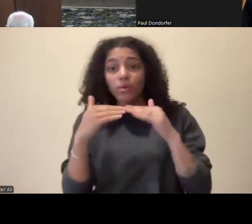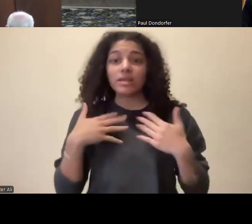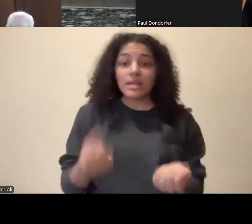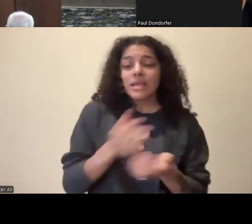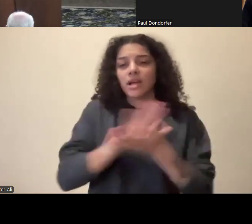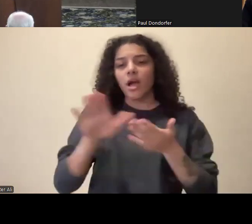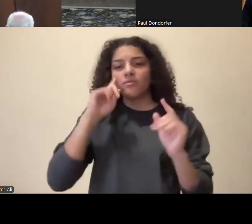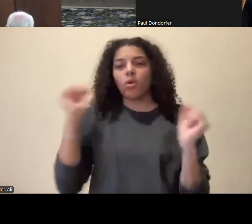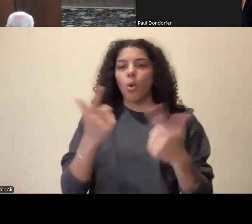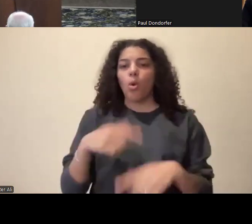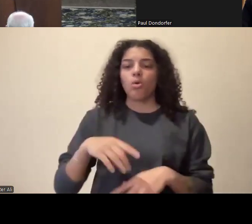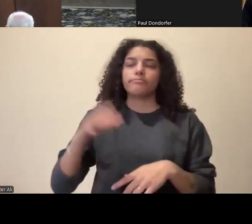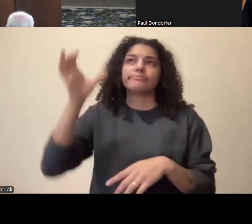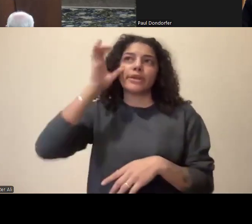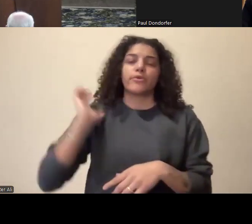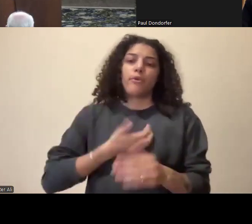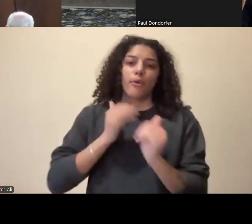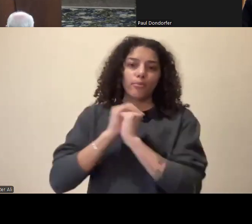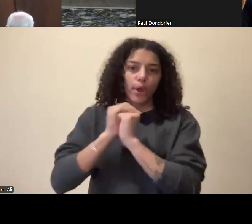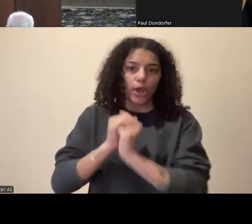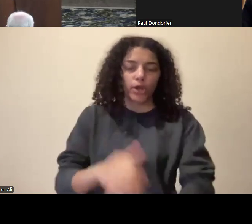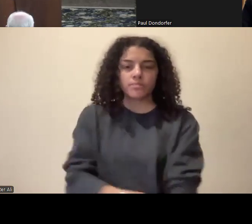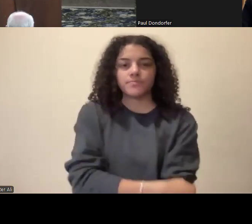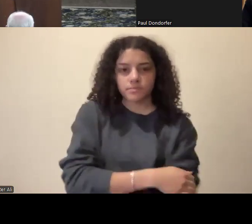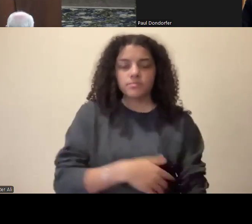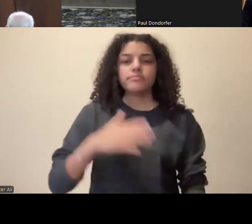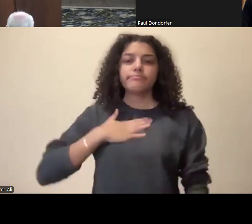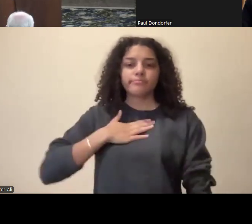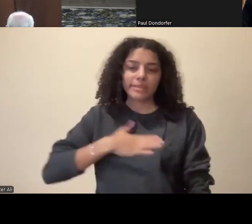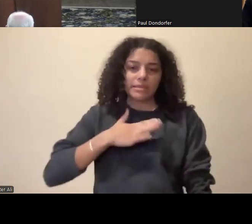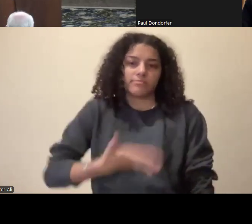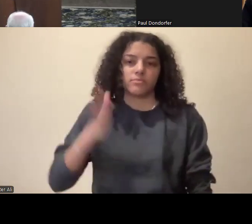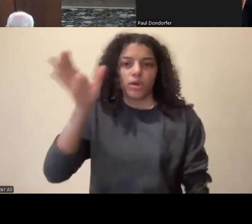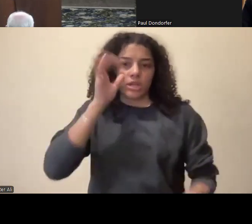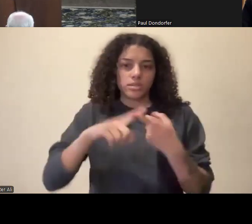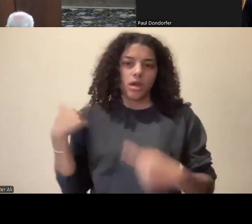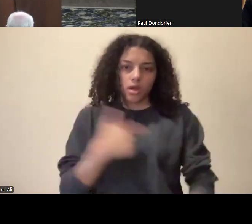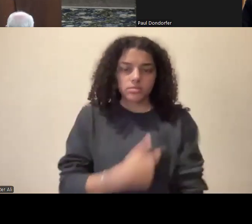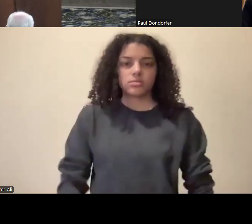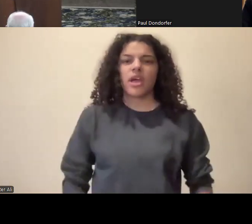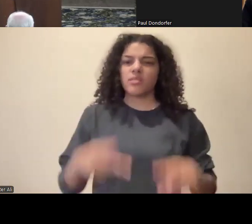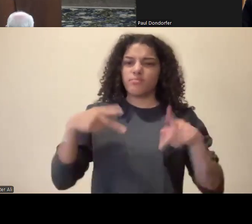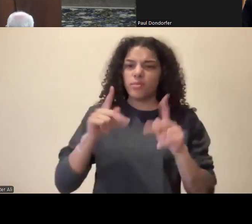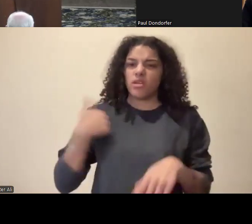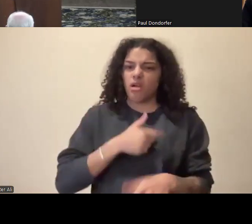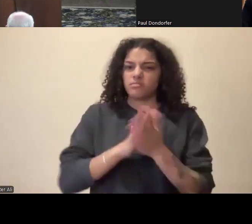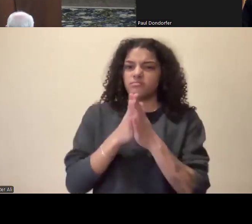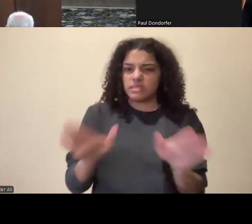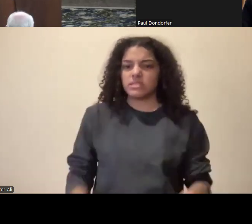hear our prayer O Lord Incline thine ear to us and grant us thy peace This we ask in the name